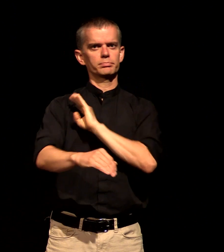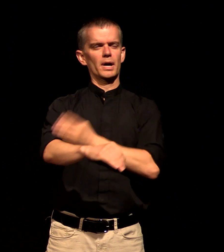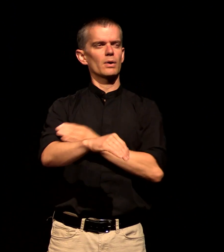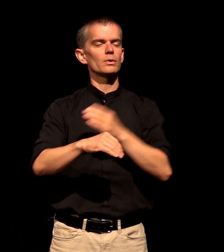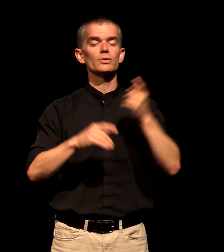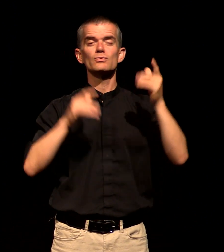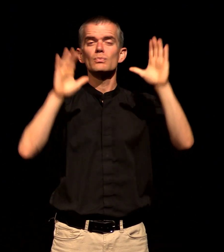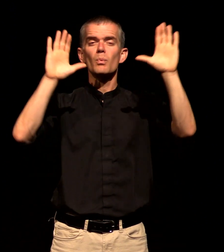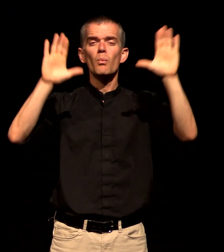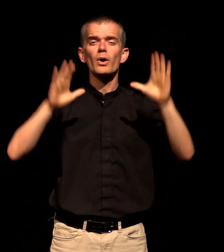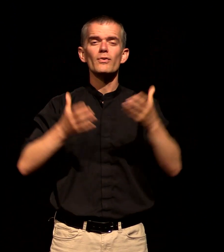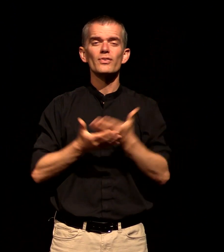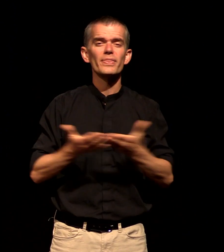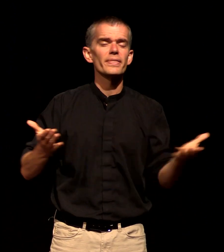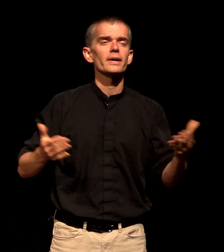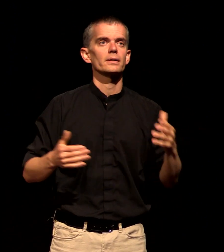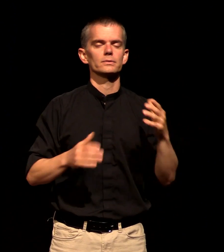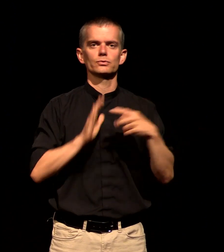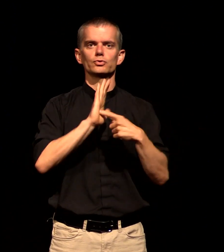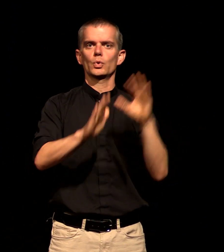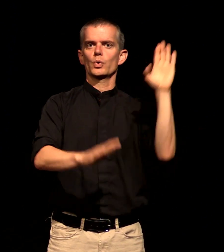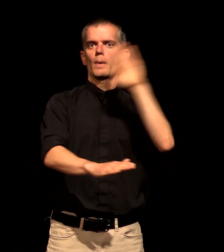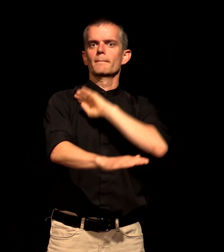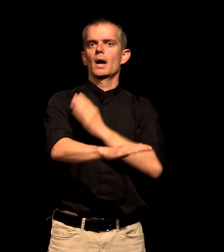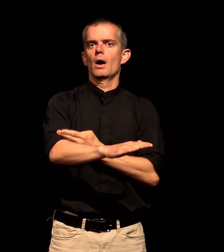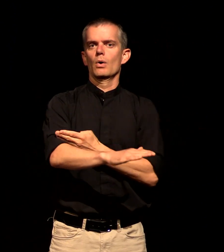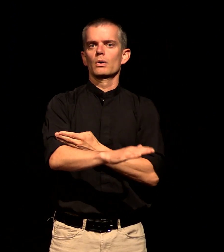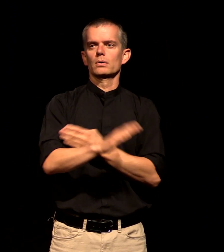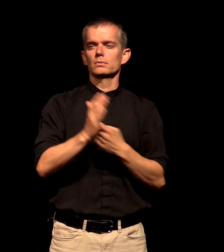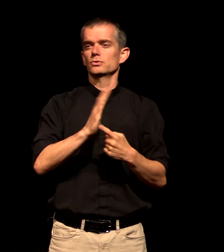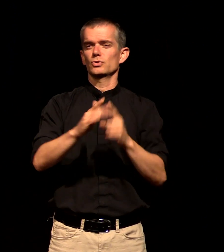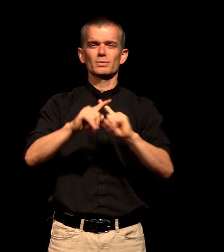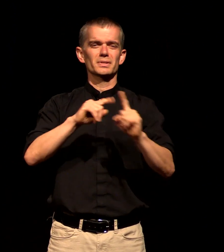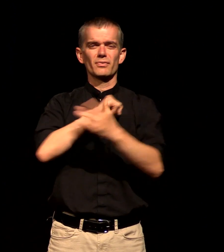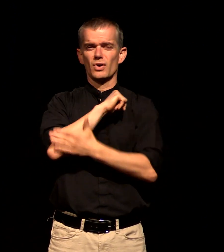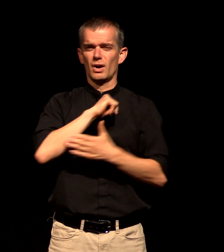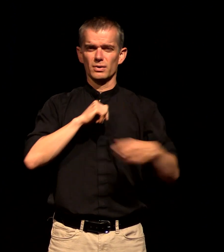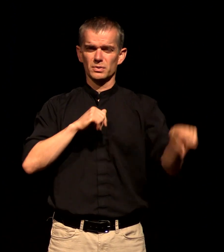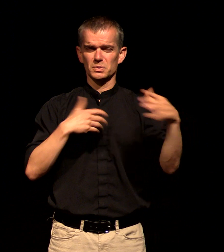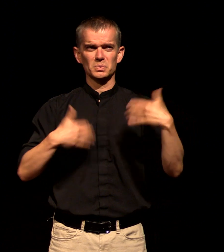awesome power among the nations. By your strong arm, you redeemed